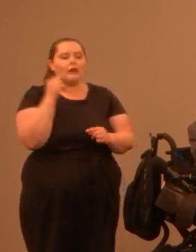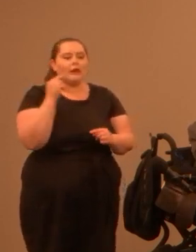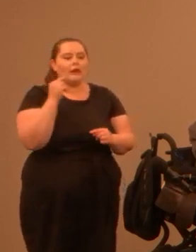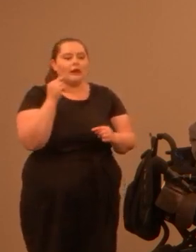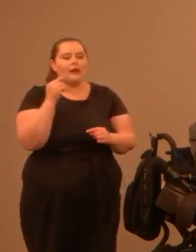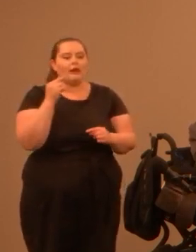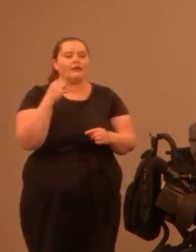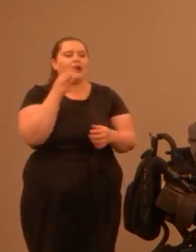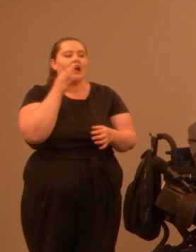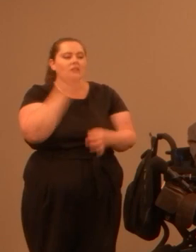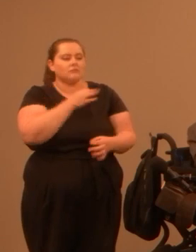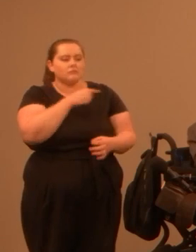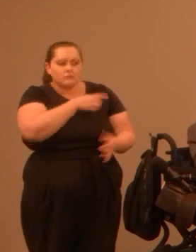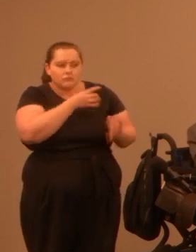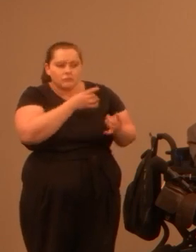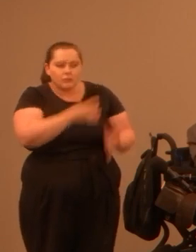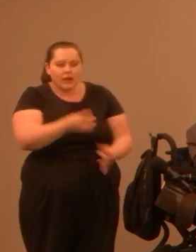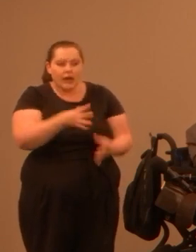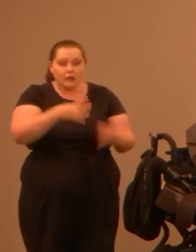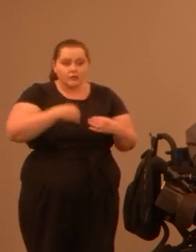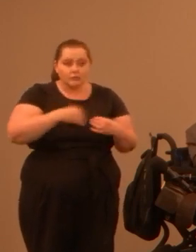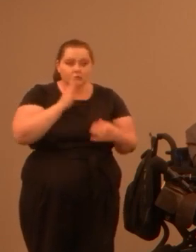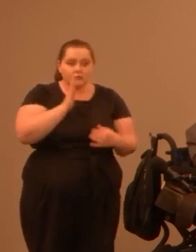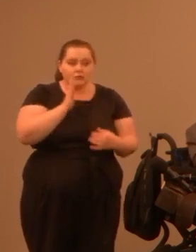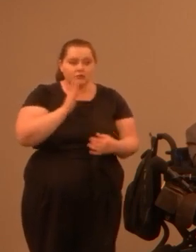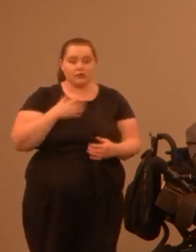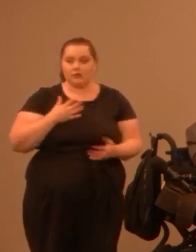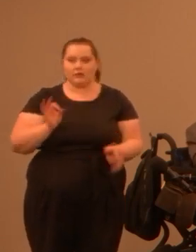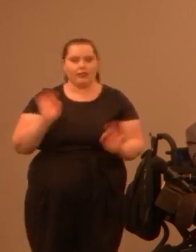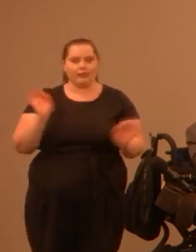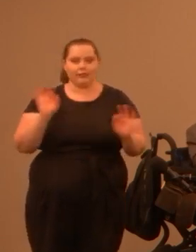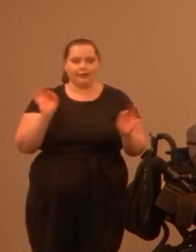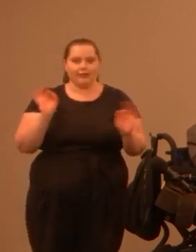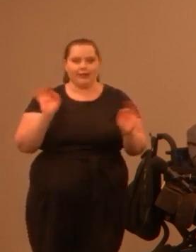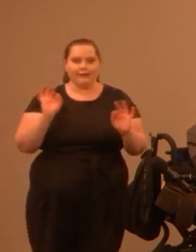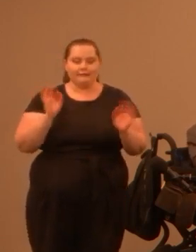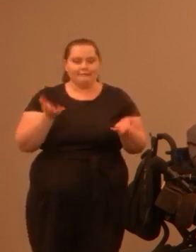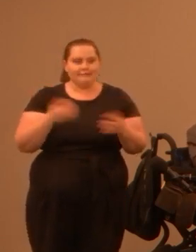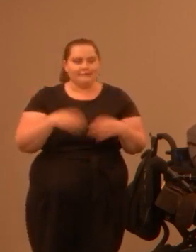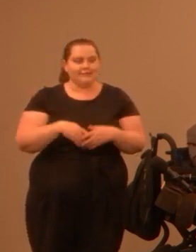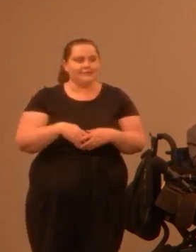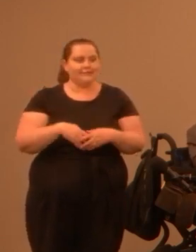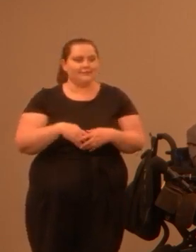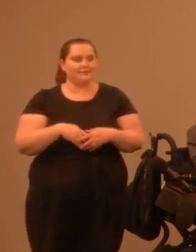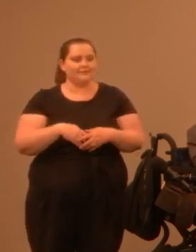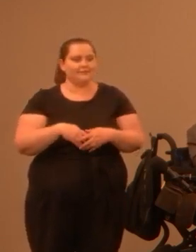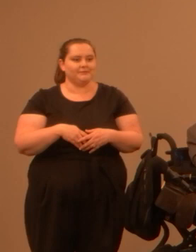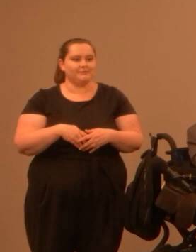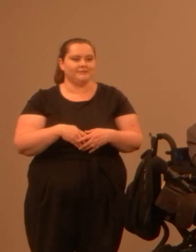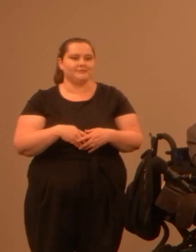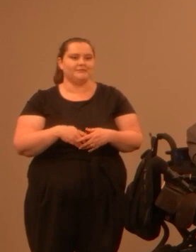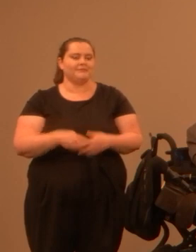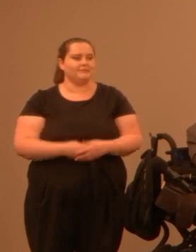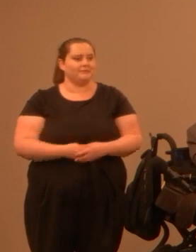did you prepare your acceptance speech?" And I did not so. I am incredibly